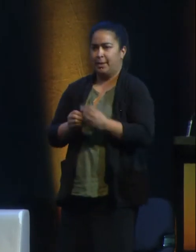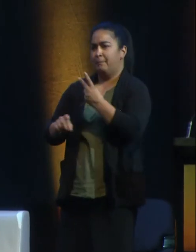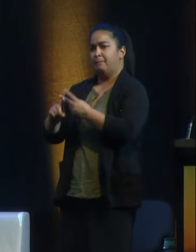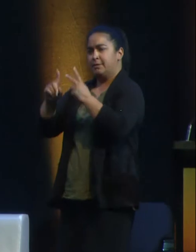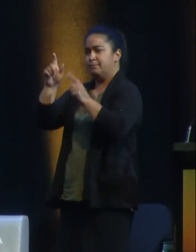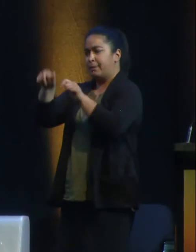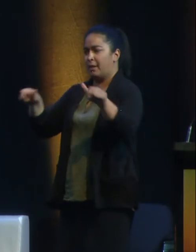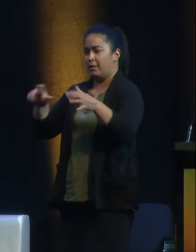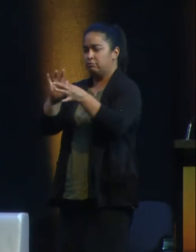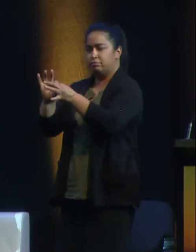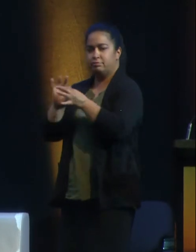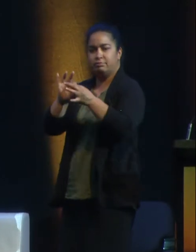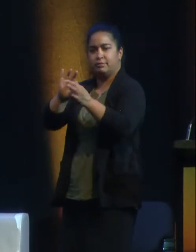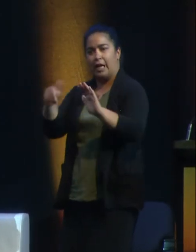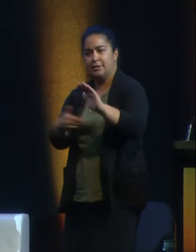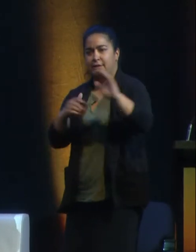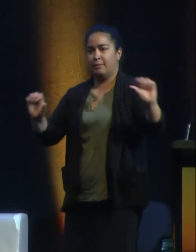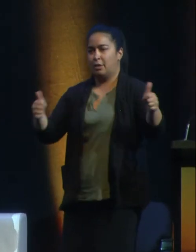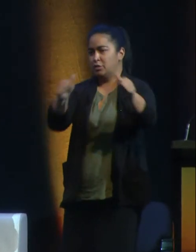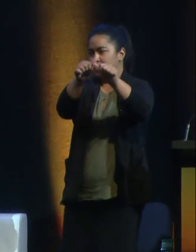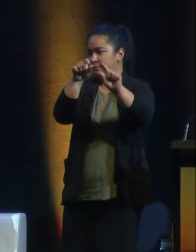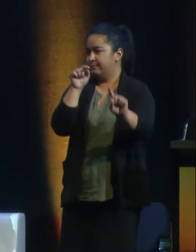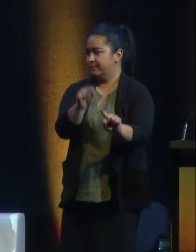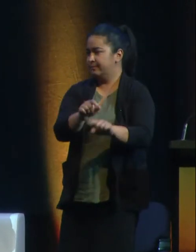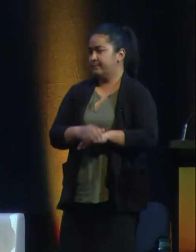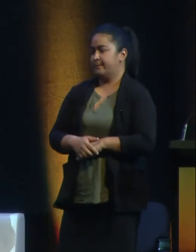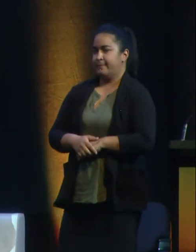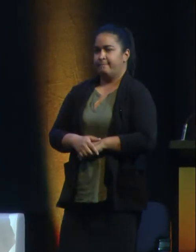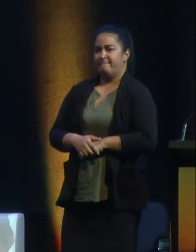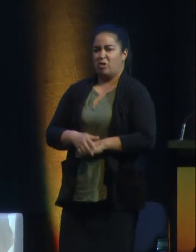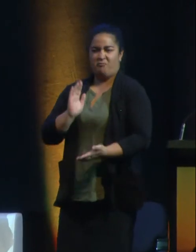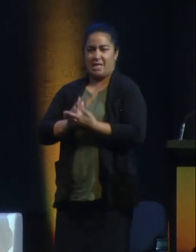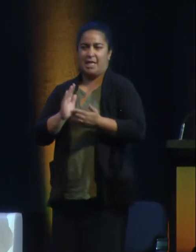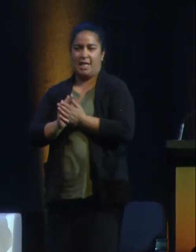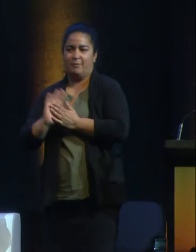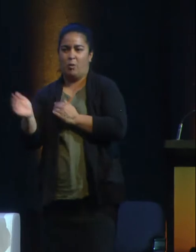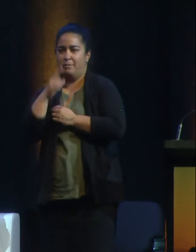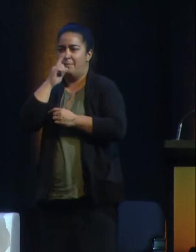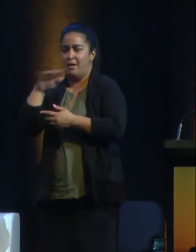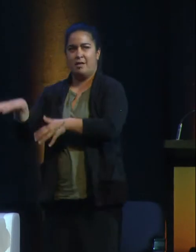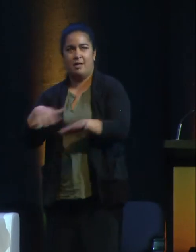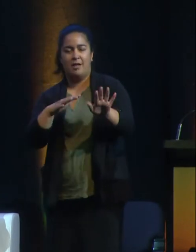beautiful maunga. Everyone I guess pivots towards that beautiful mountain. Also around